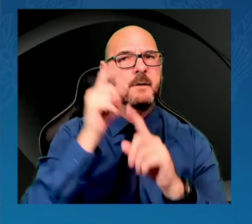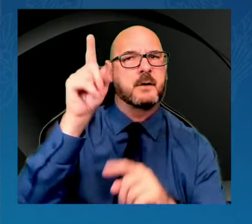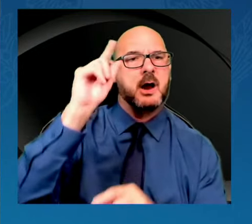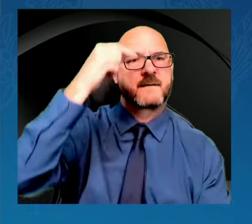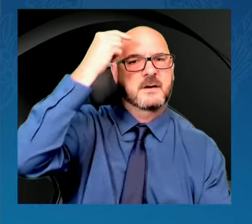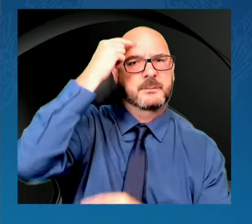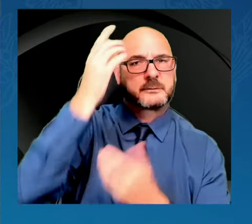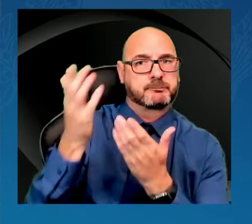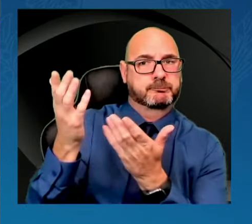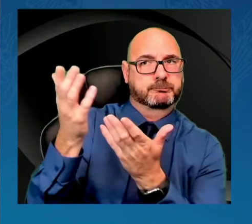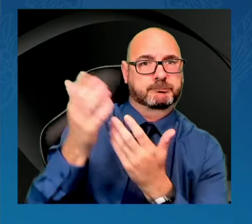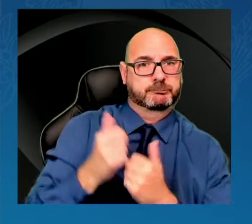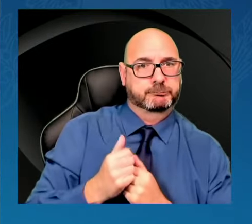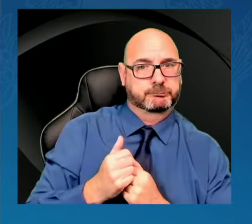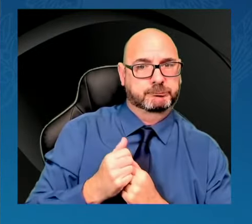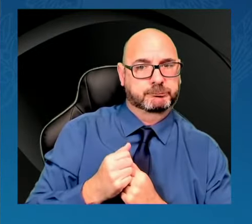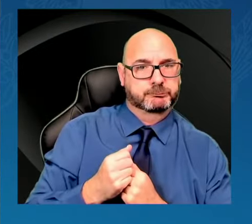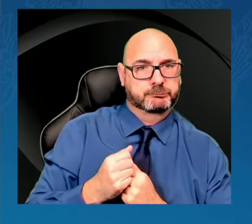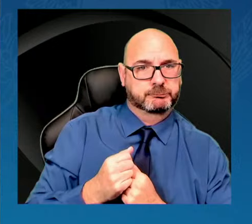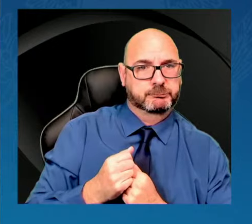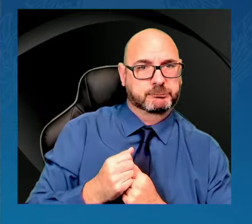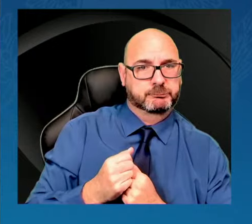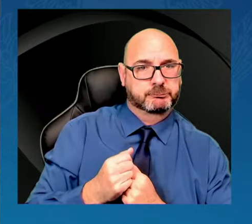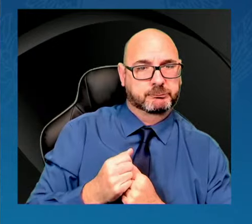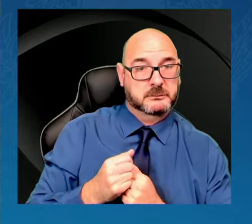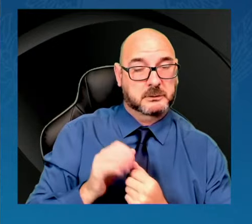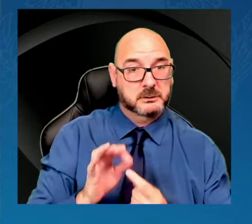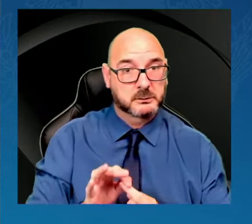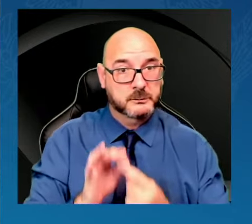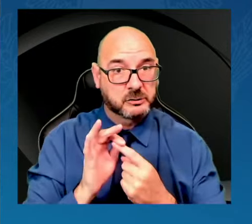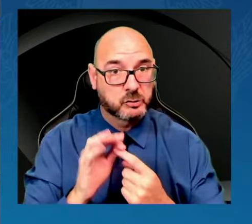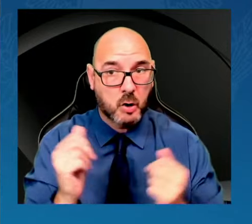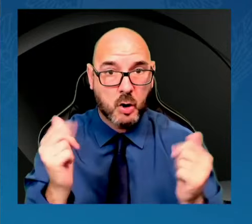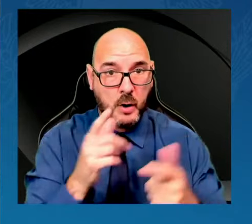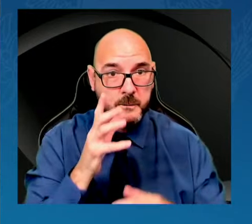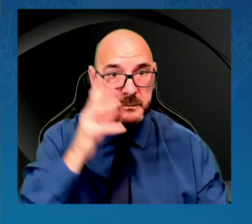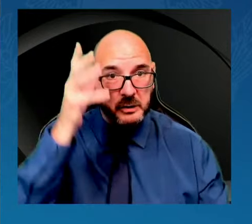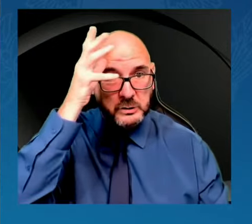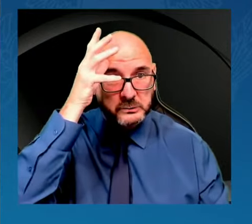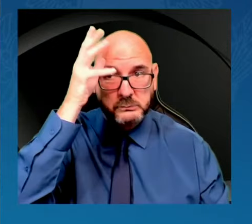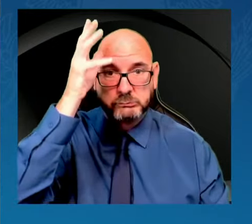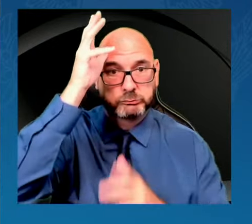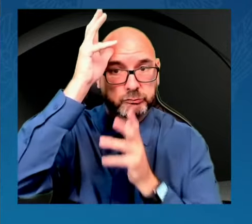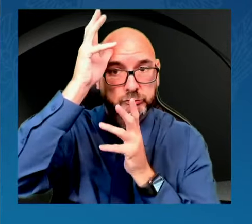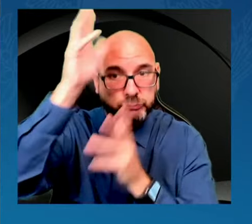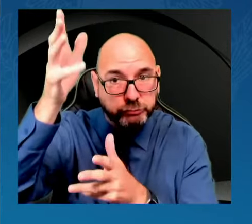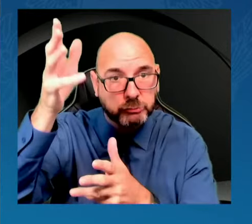And especially for all the parents here, the grandparents, the aunties, the uncles who show up at townhall meetings,